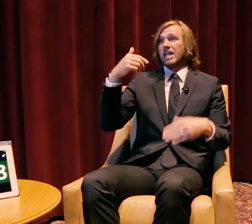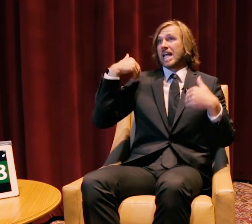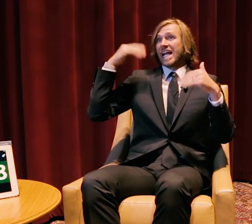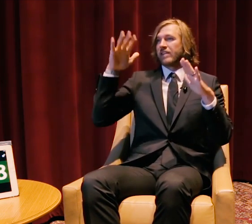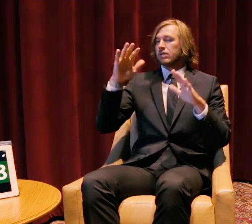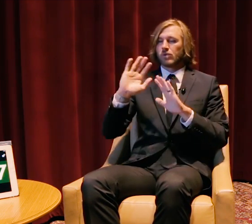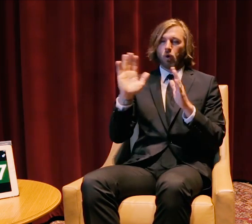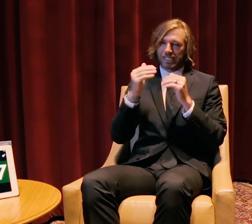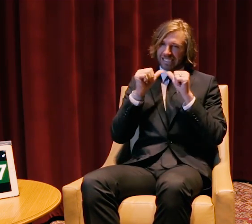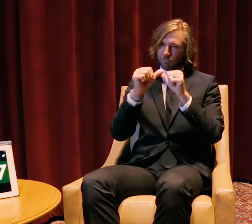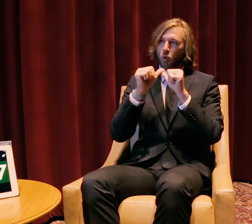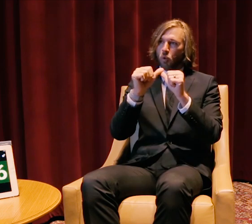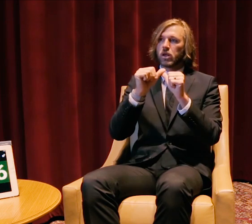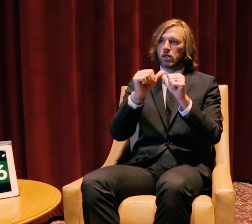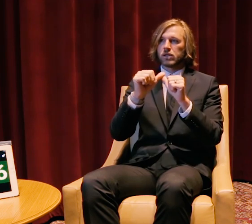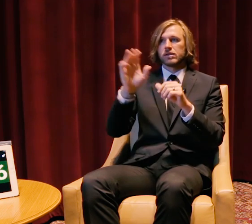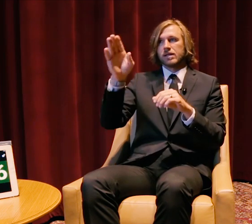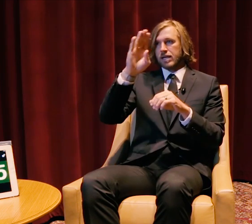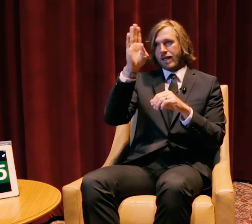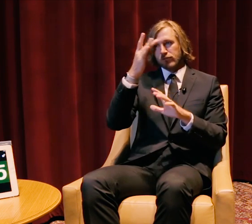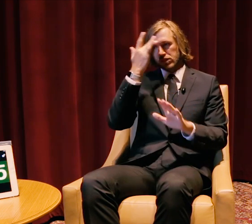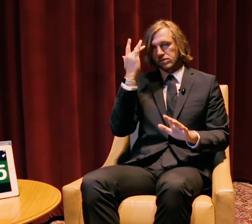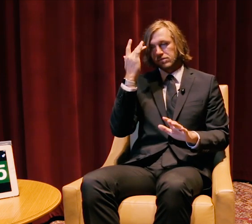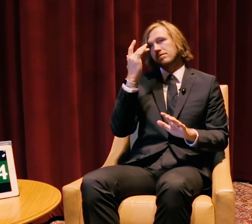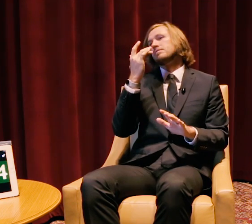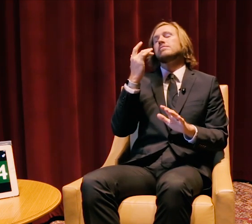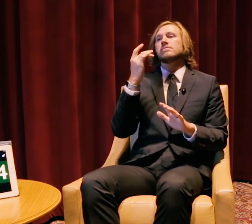and keep going, but never forget